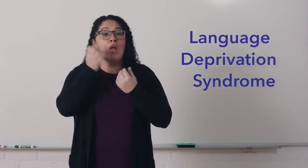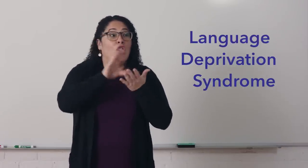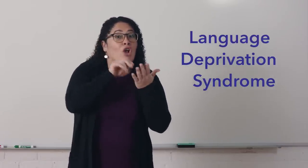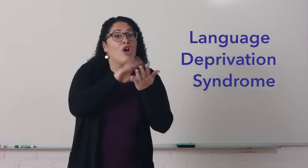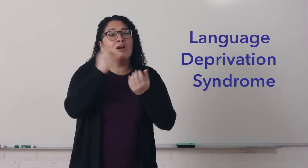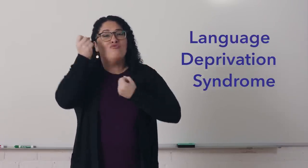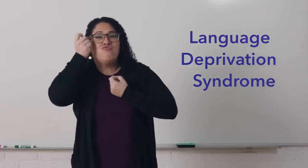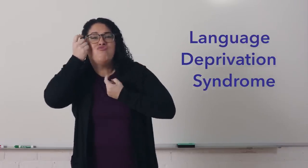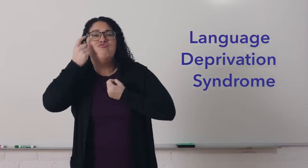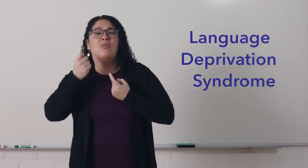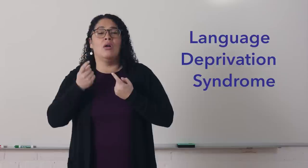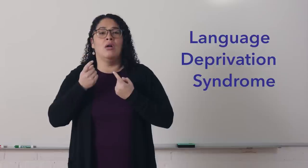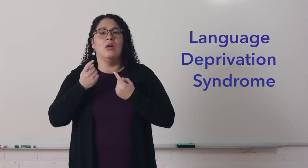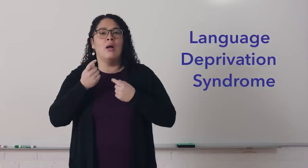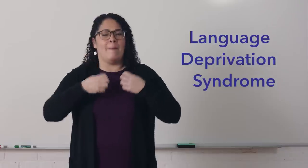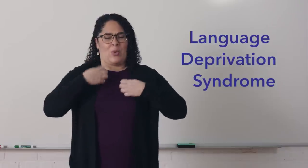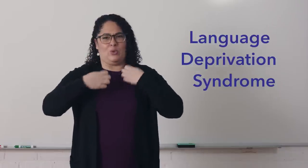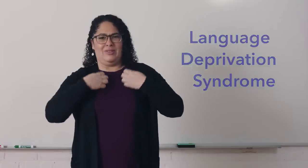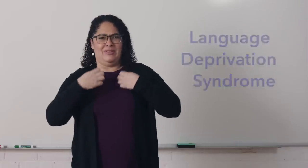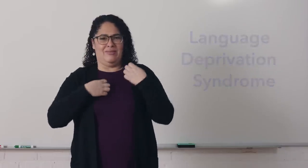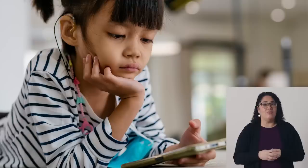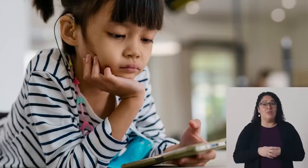cognitive, and emotional development.